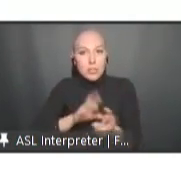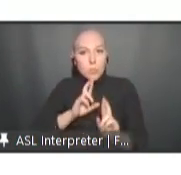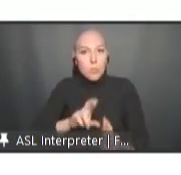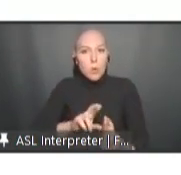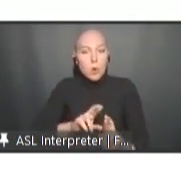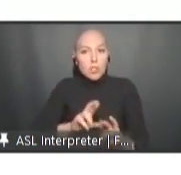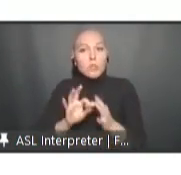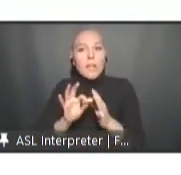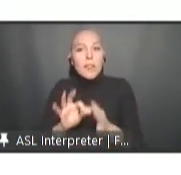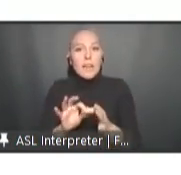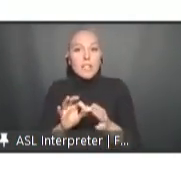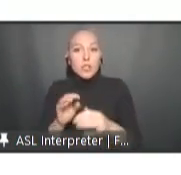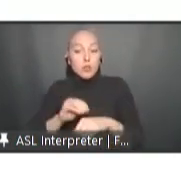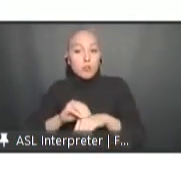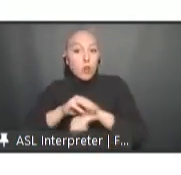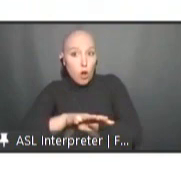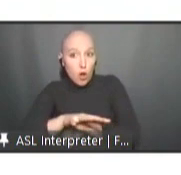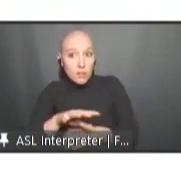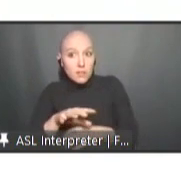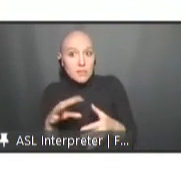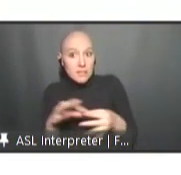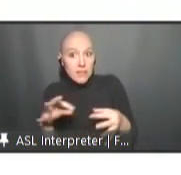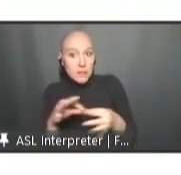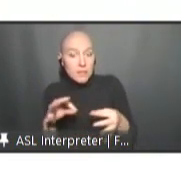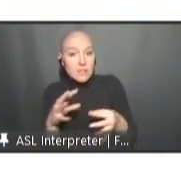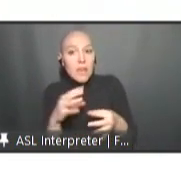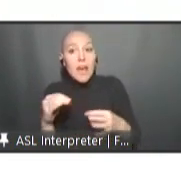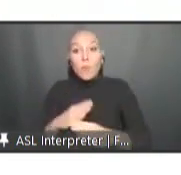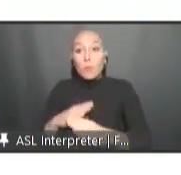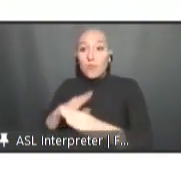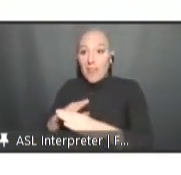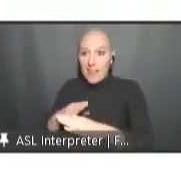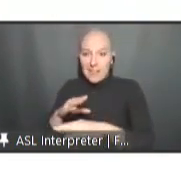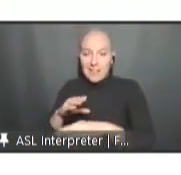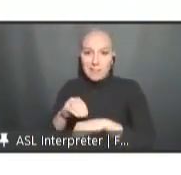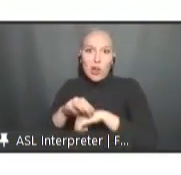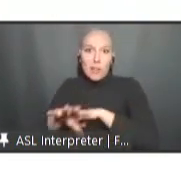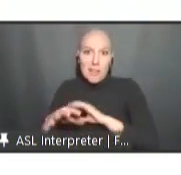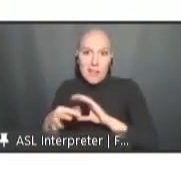statements and the prevention of causality statements from being made, that are due to